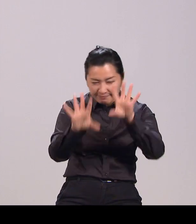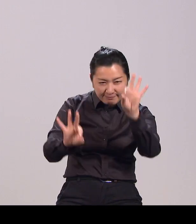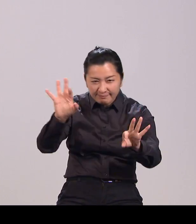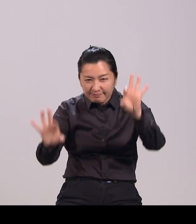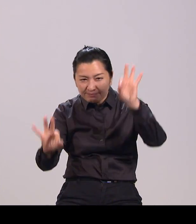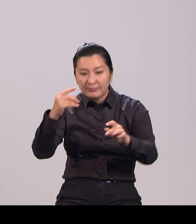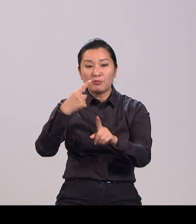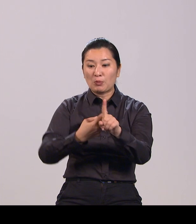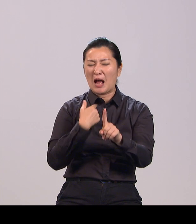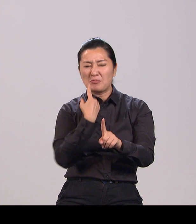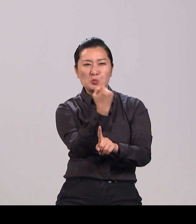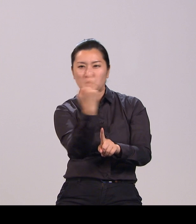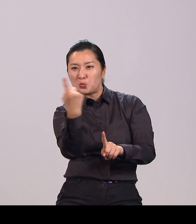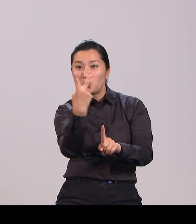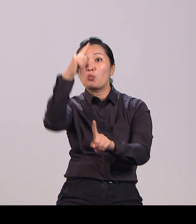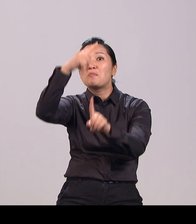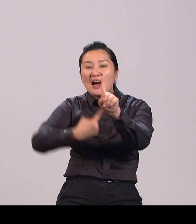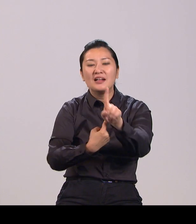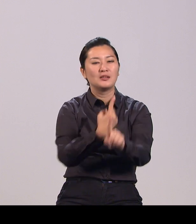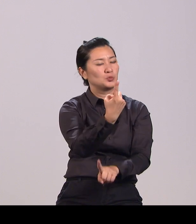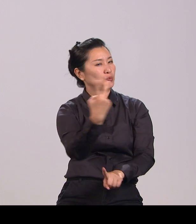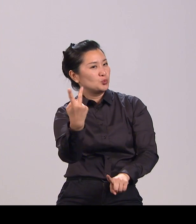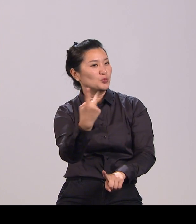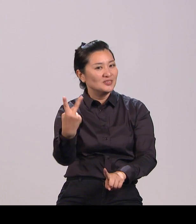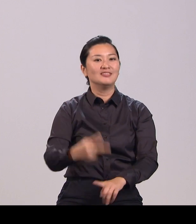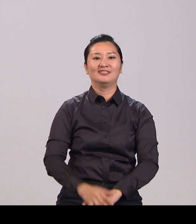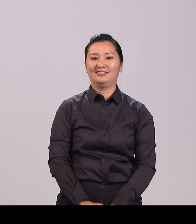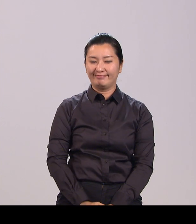and just these last two days, you would have seen the news that the police have dealt with,